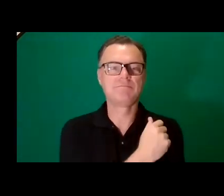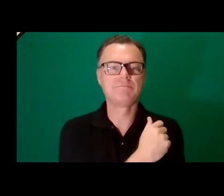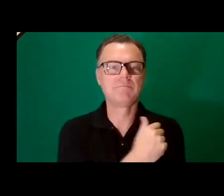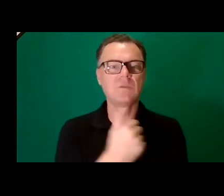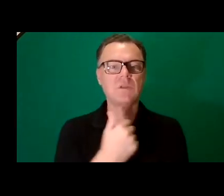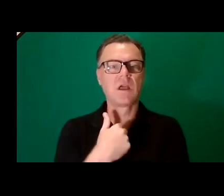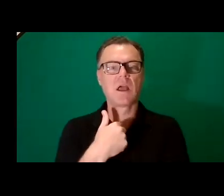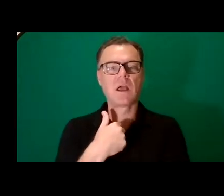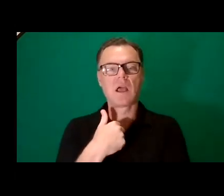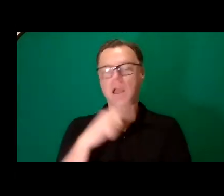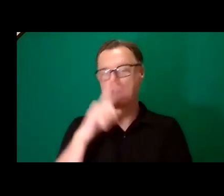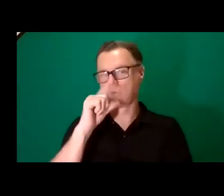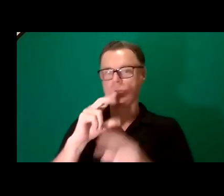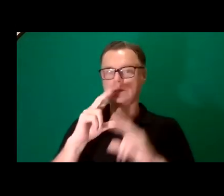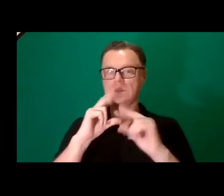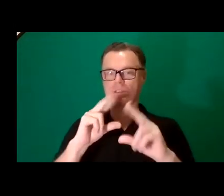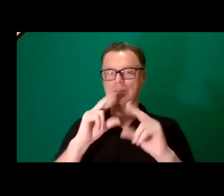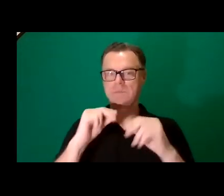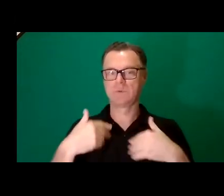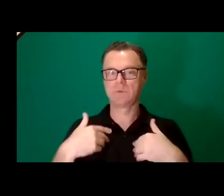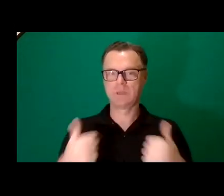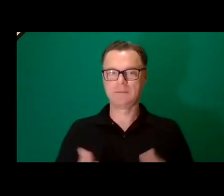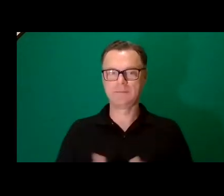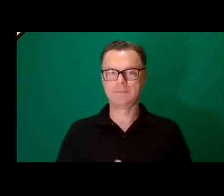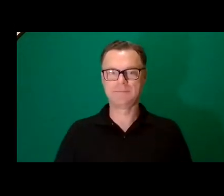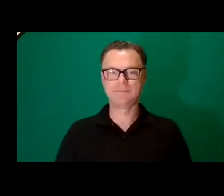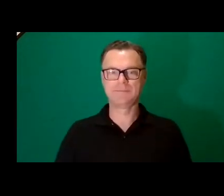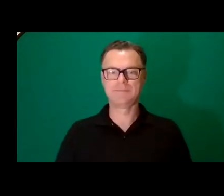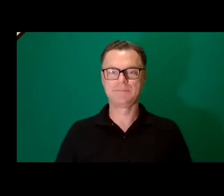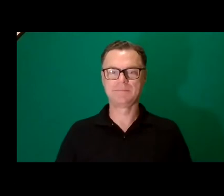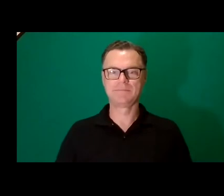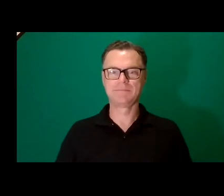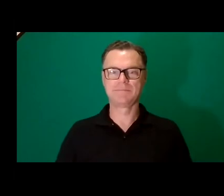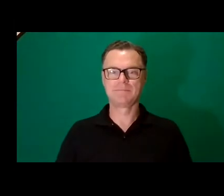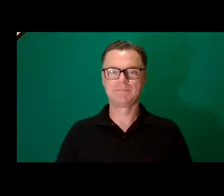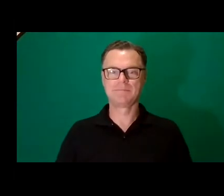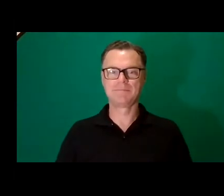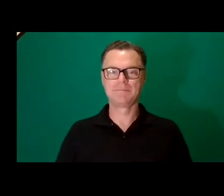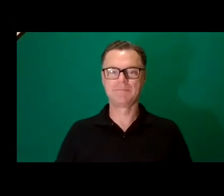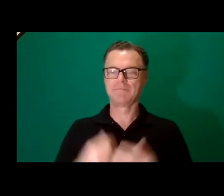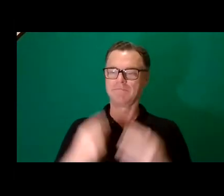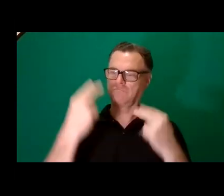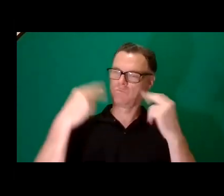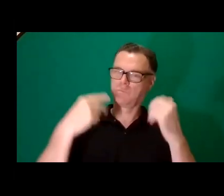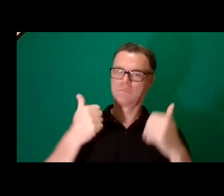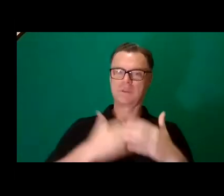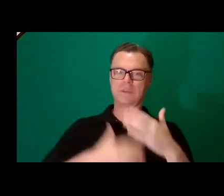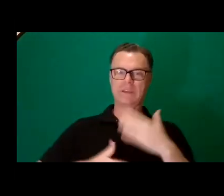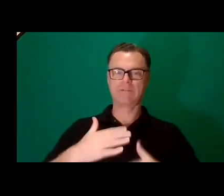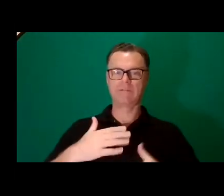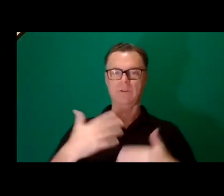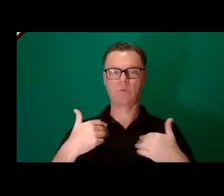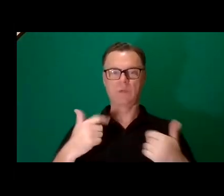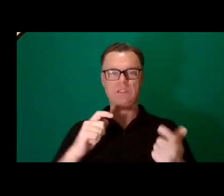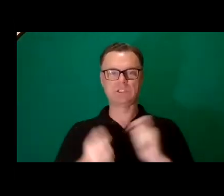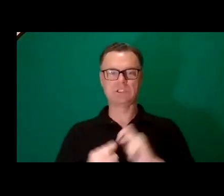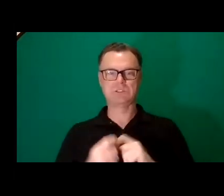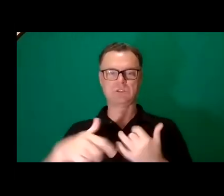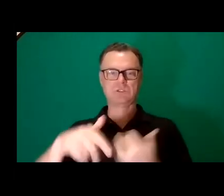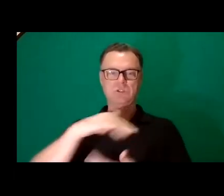I could speak fluently and I seemed to be well adjusted socially, so it could have been any possibilities.